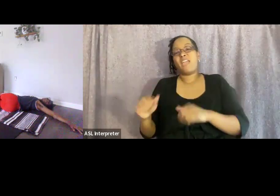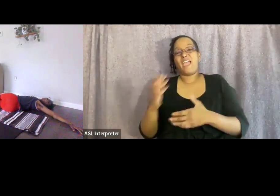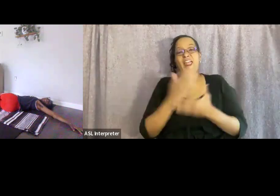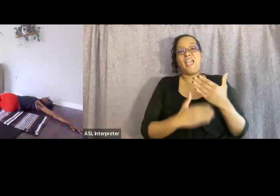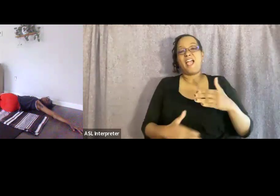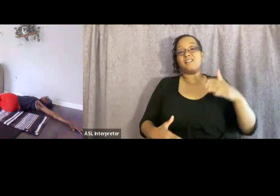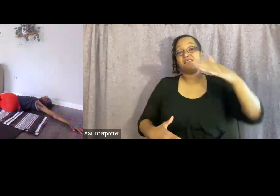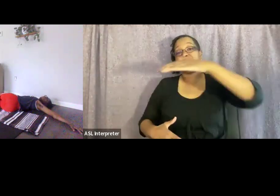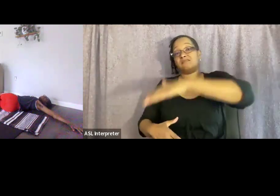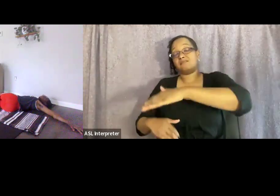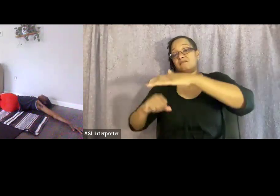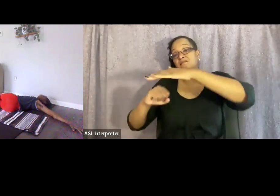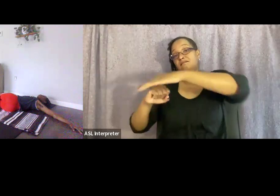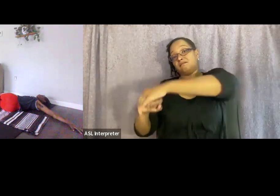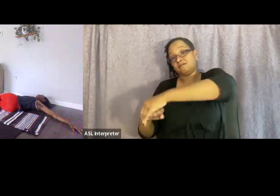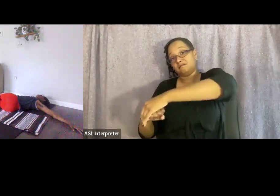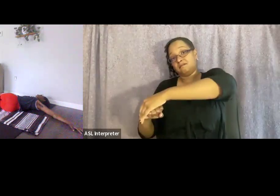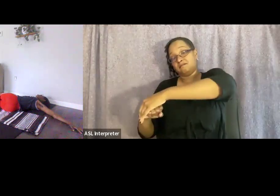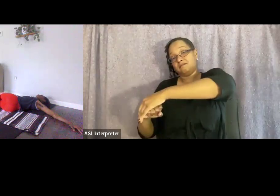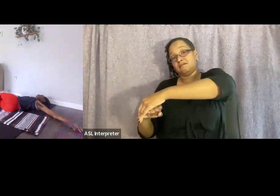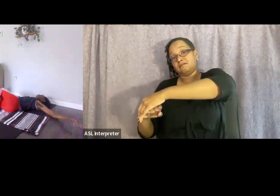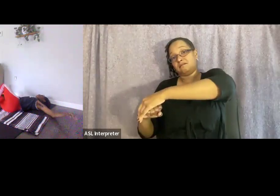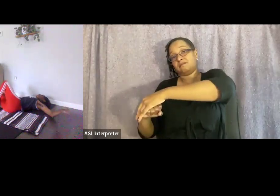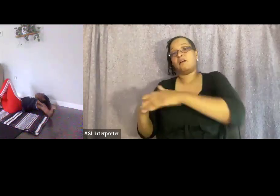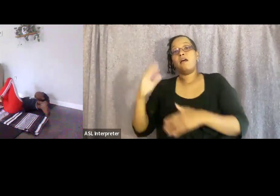You can invite a movement into the shape by moving your head back and forth.